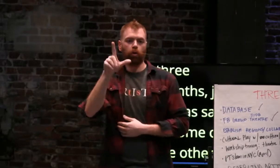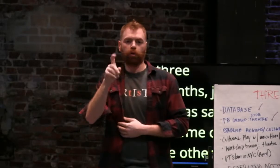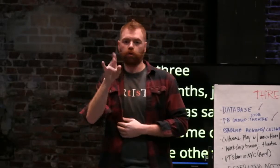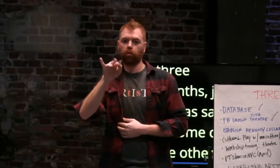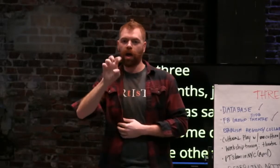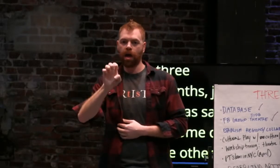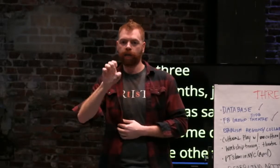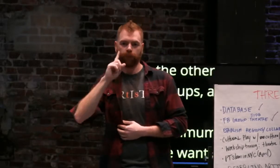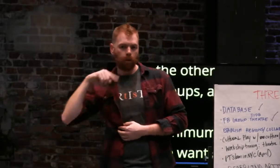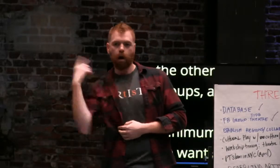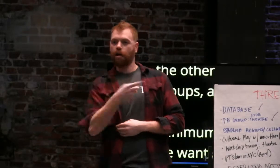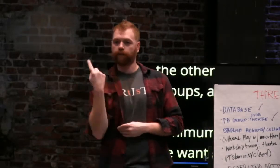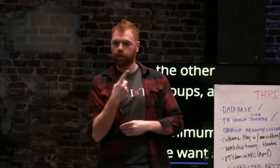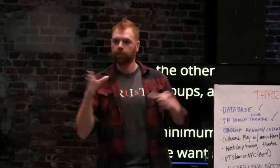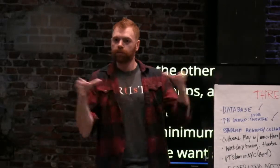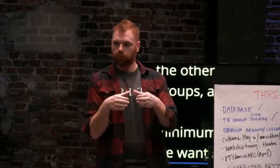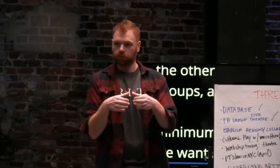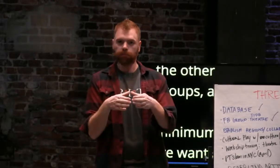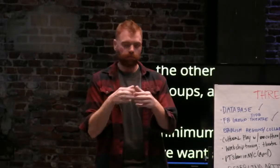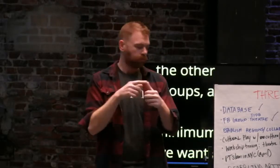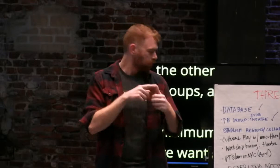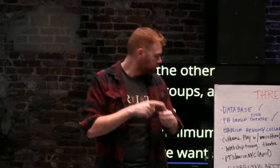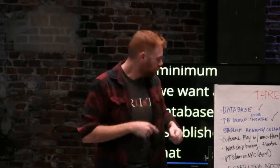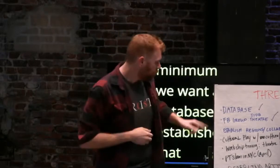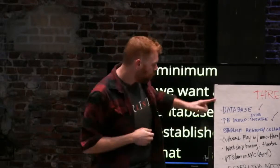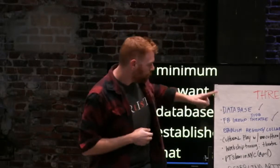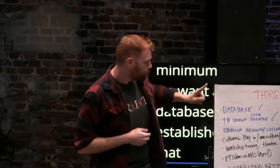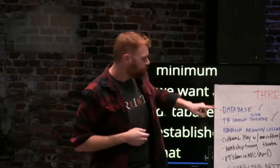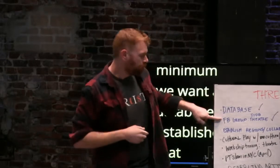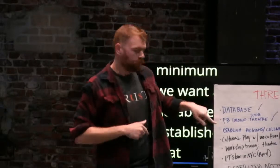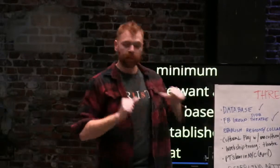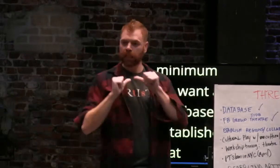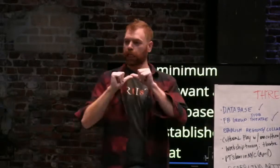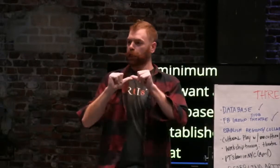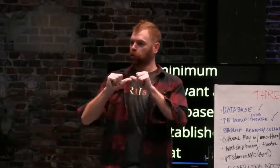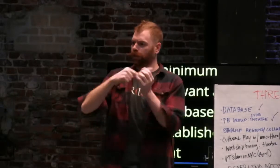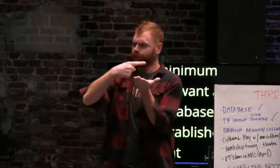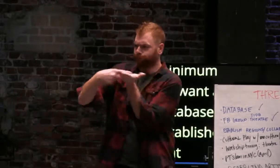that includes a shared Google drive document.